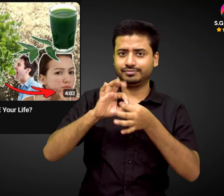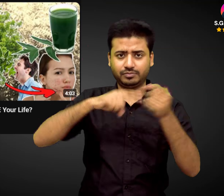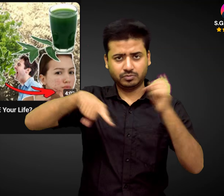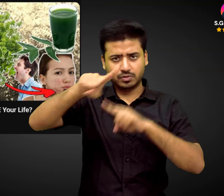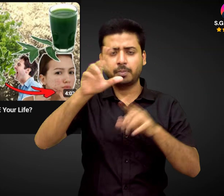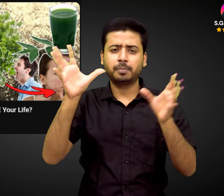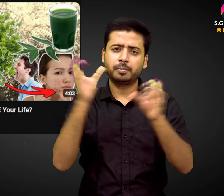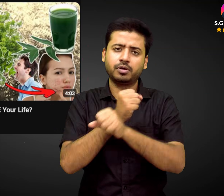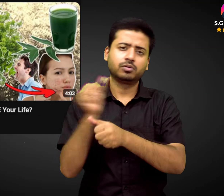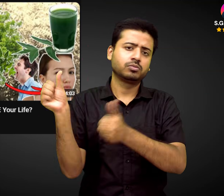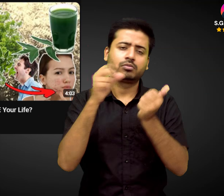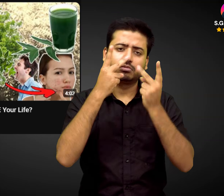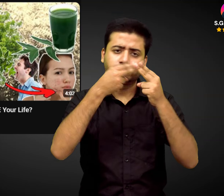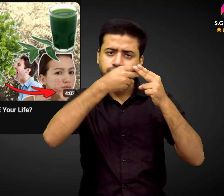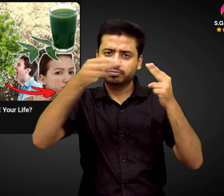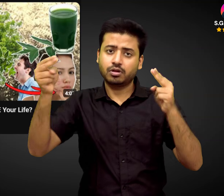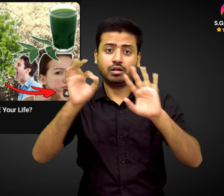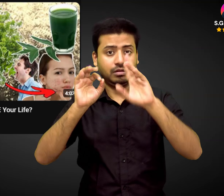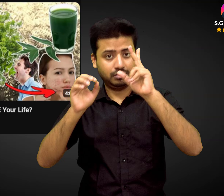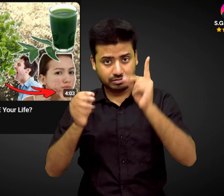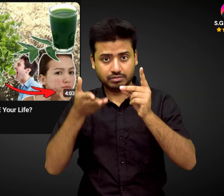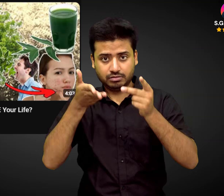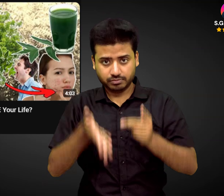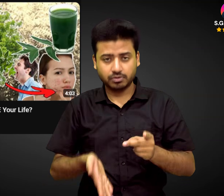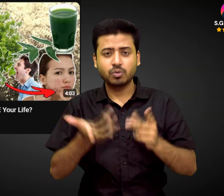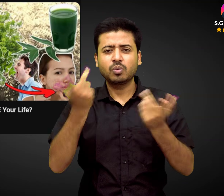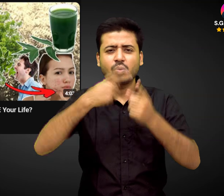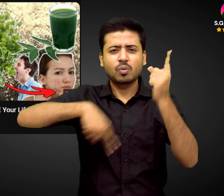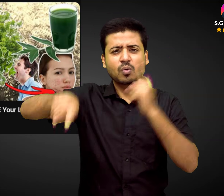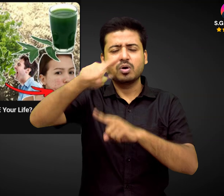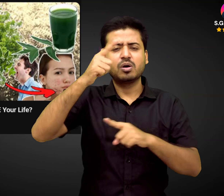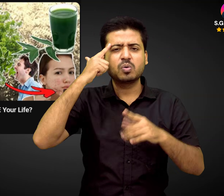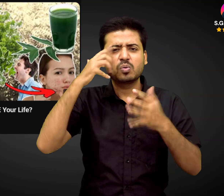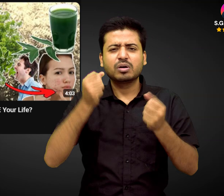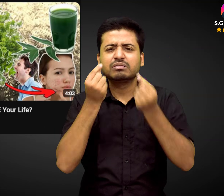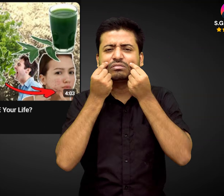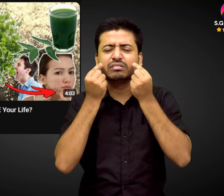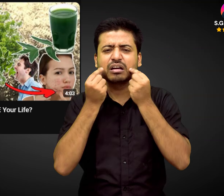each ingredient, and following a precise preparation method, you can transform your